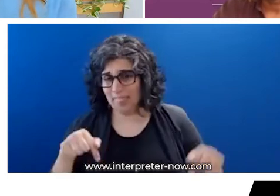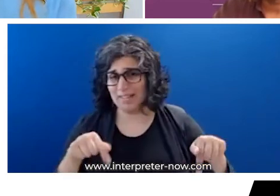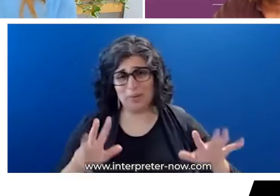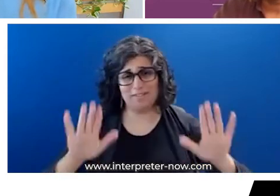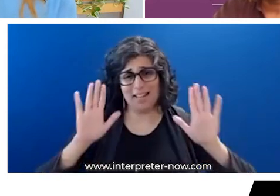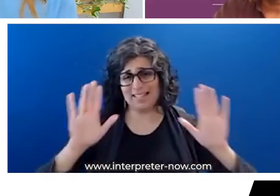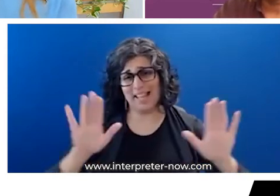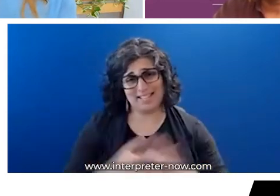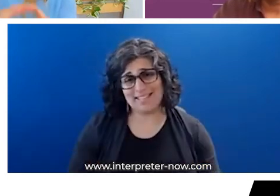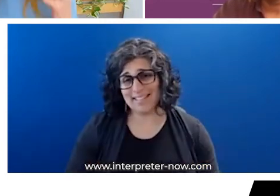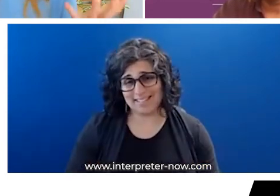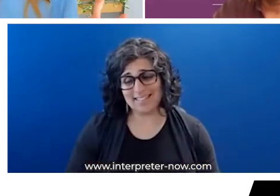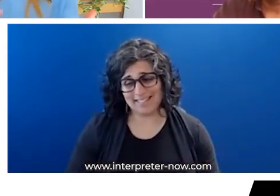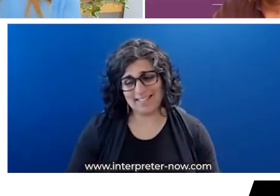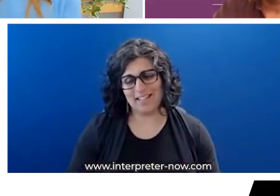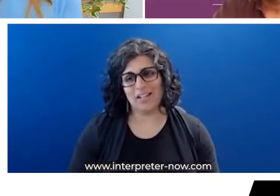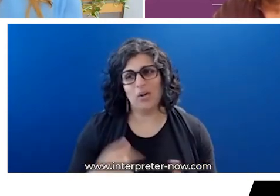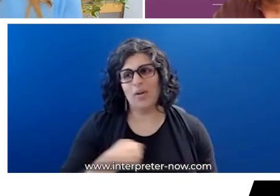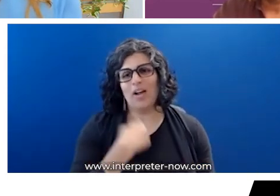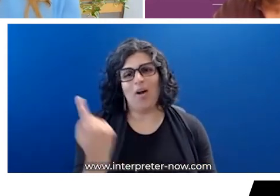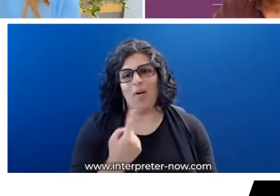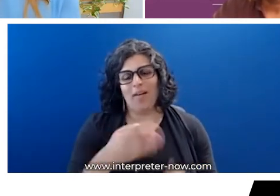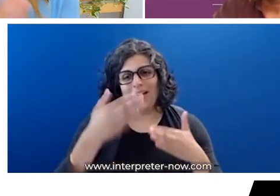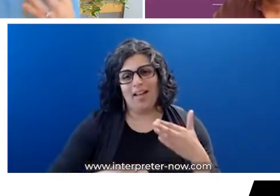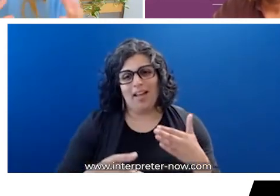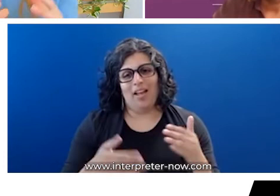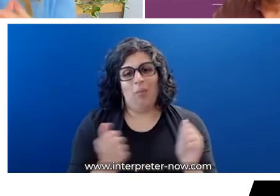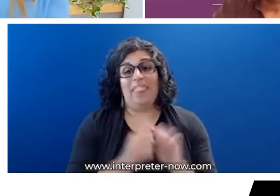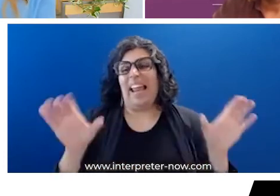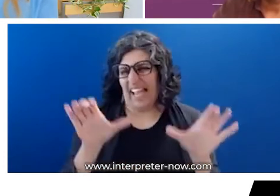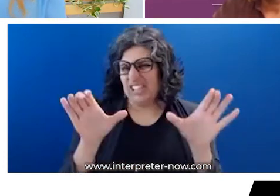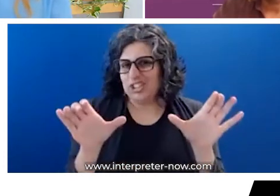We always end with a call to action.